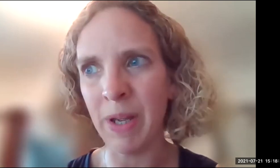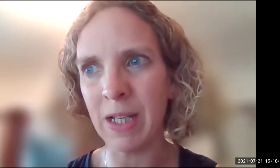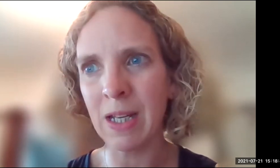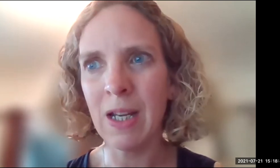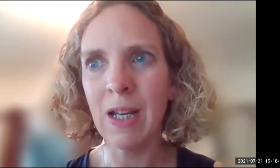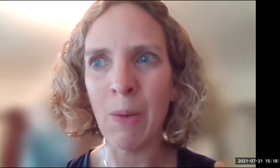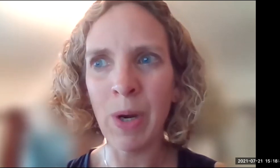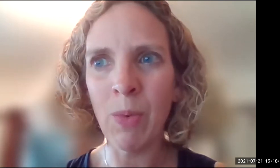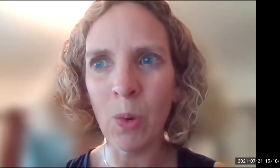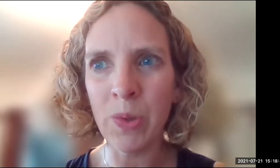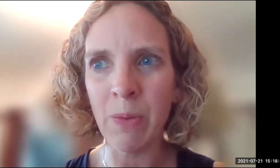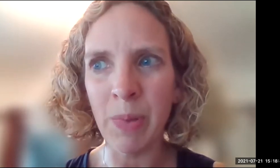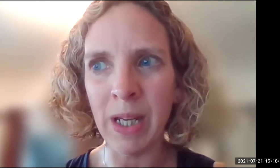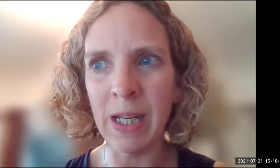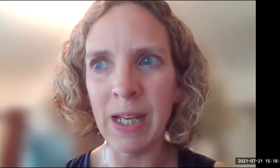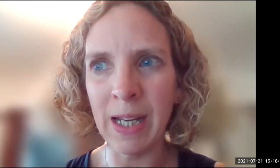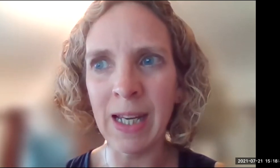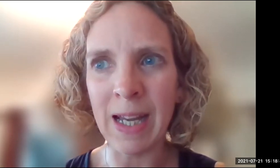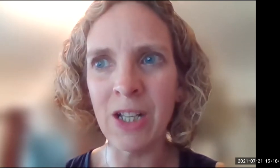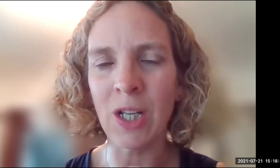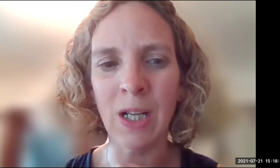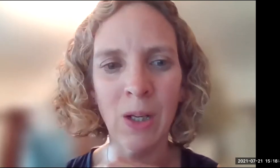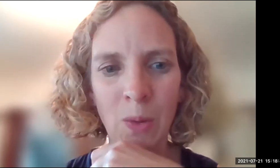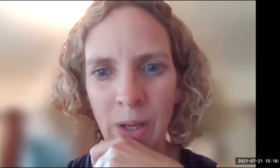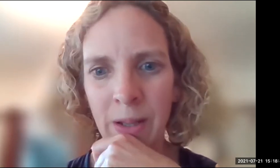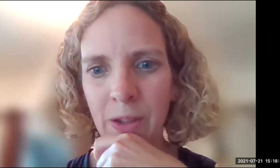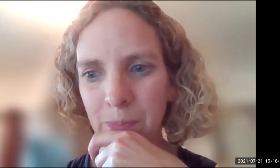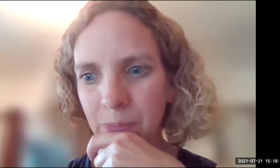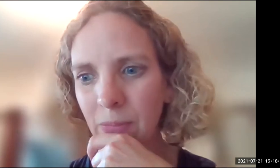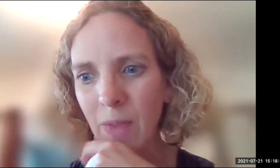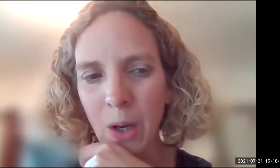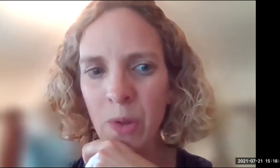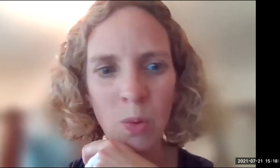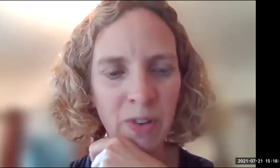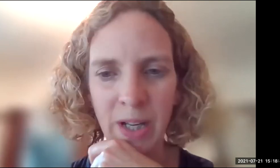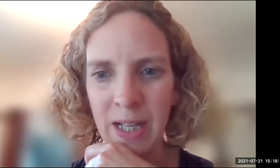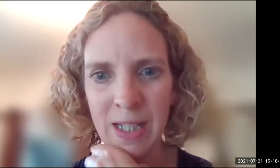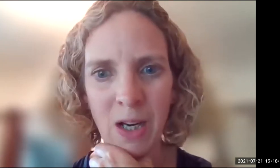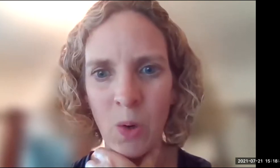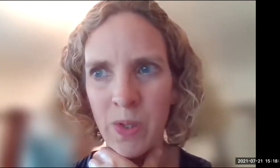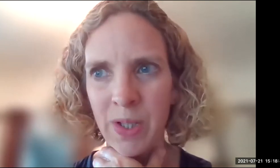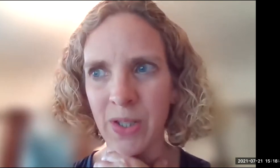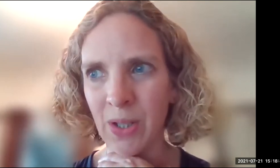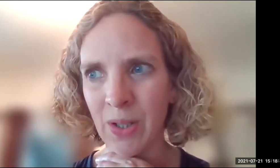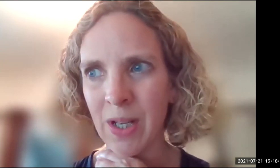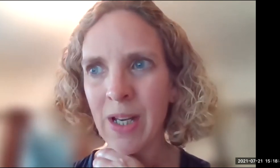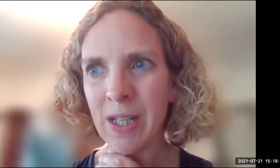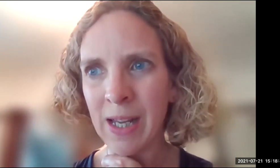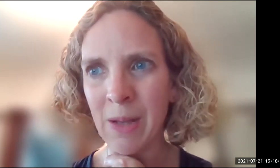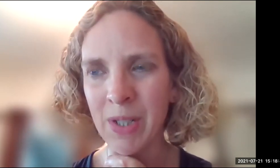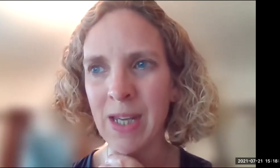the girls' education day that is taking place next Monday as part of the run up to the girls education summit.